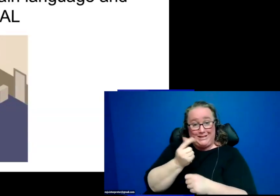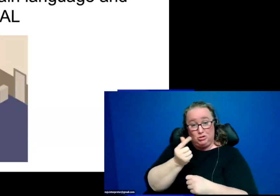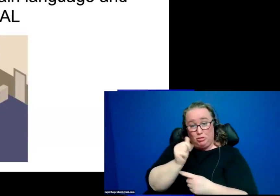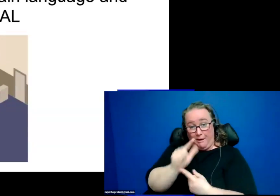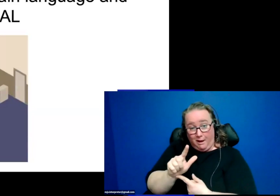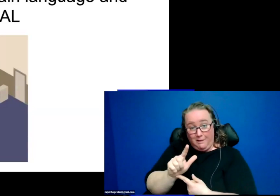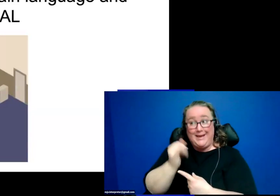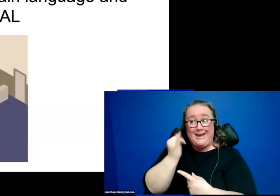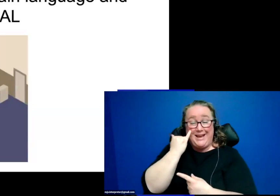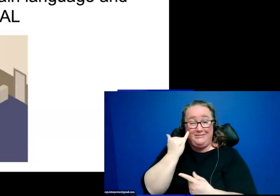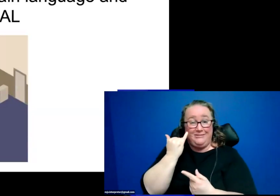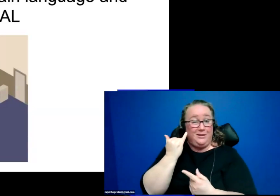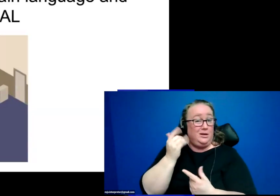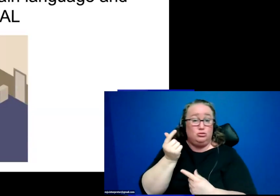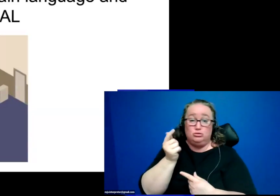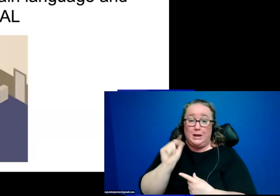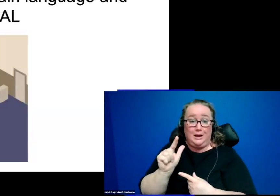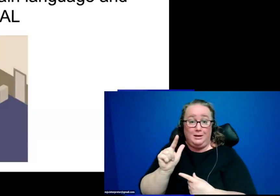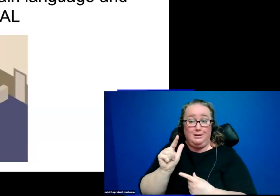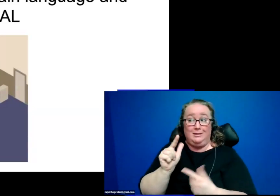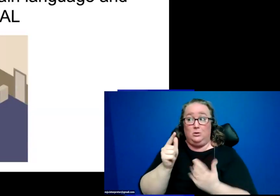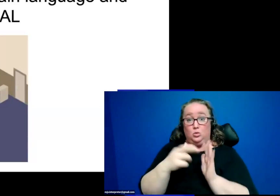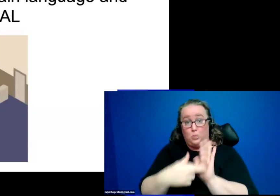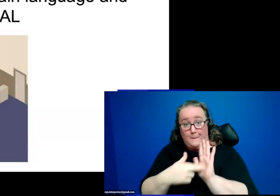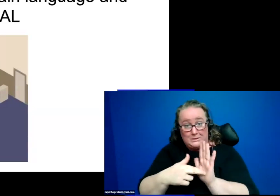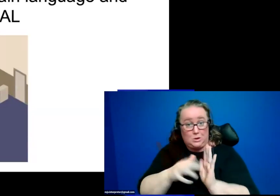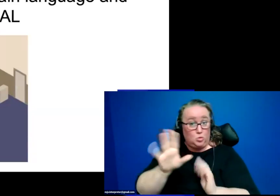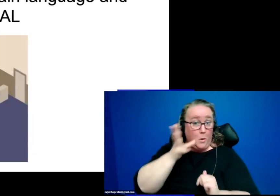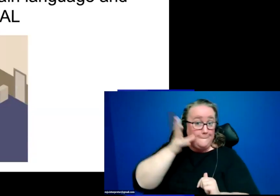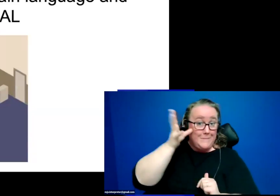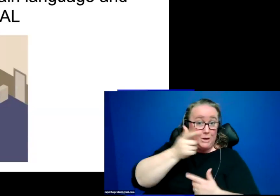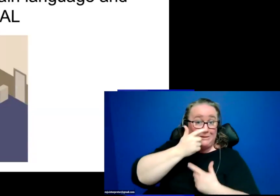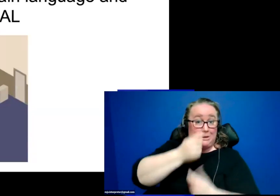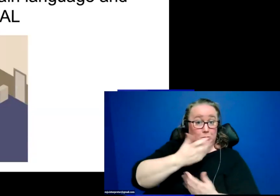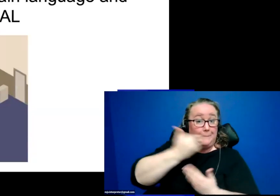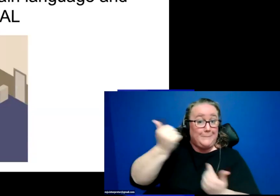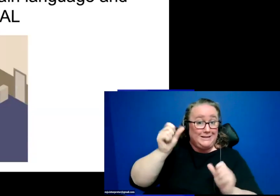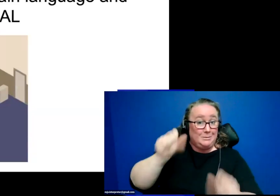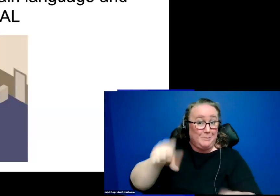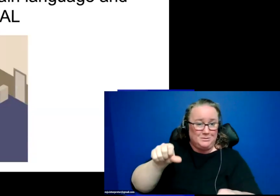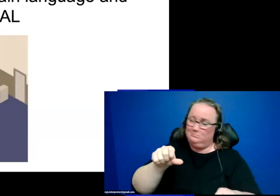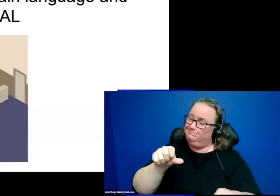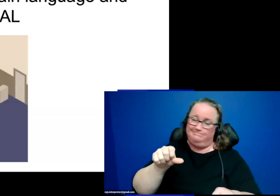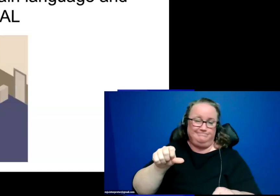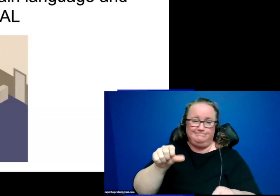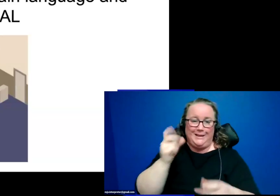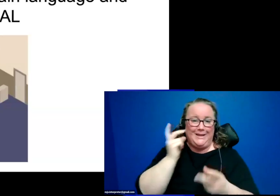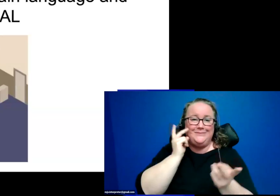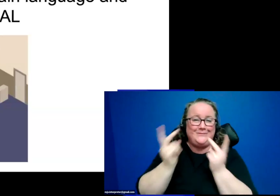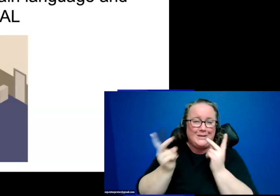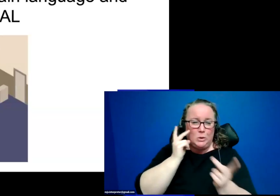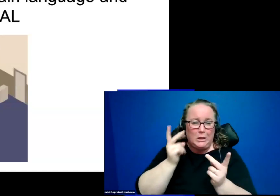representing a guardian ad litem is representing your parents interests as best as you can, visually, if you see someone else standing in